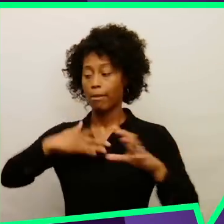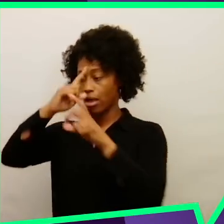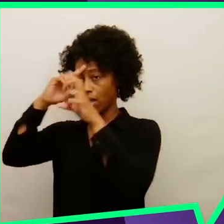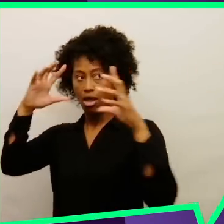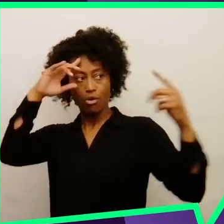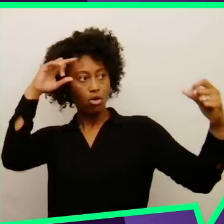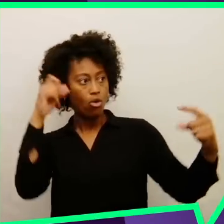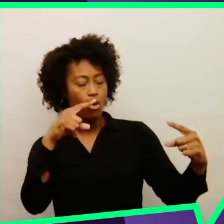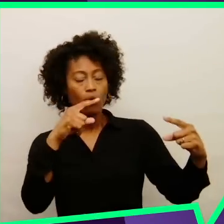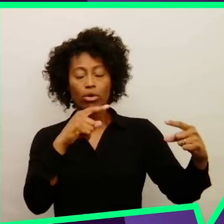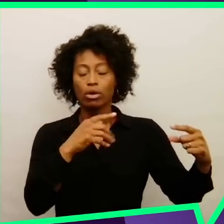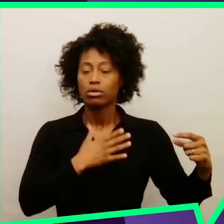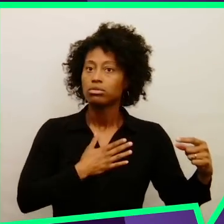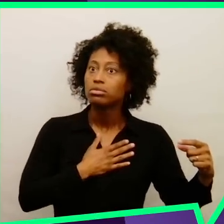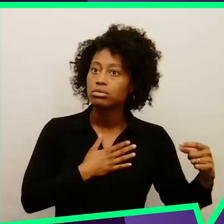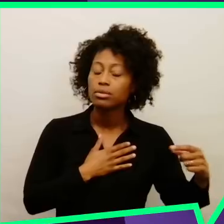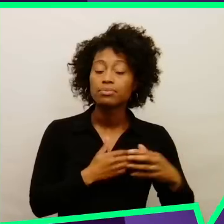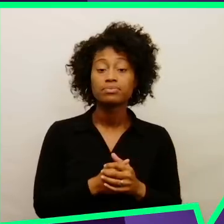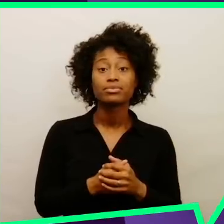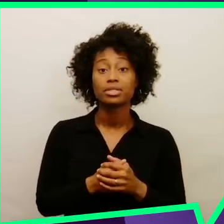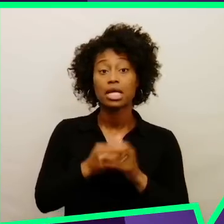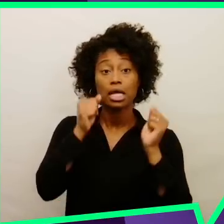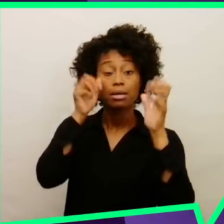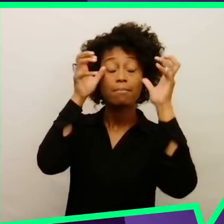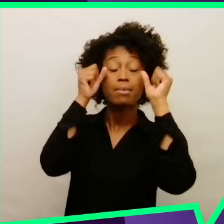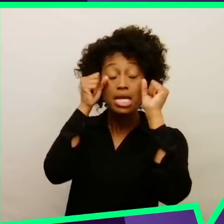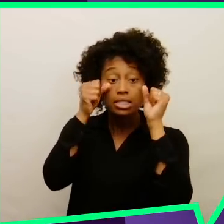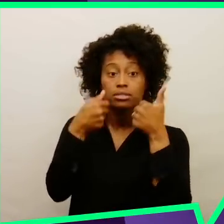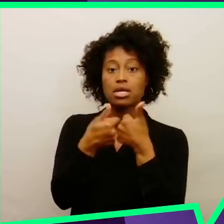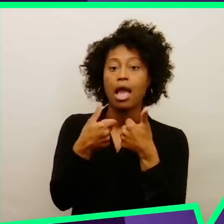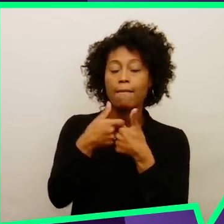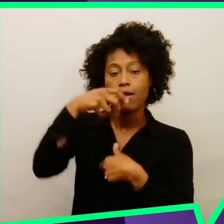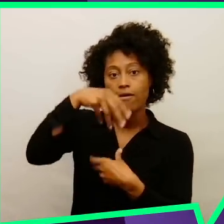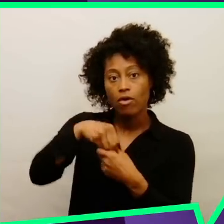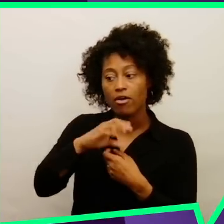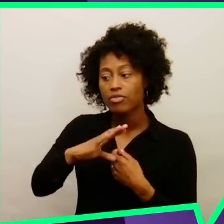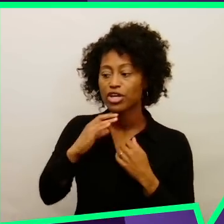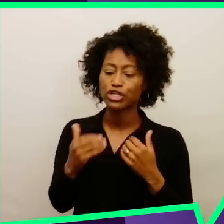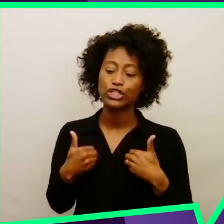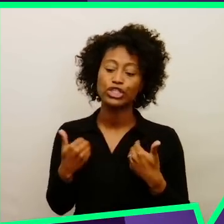It's amazing how much gaming has played a part in the younger generations.